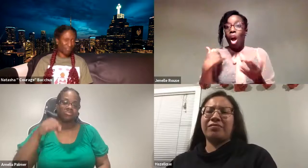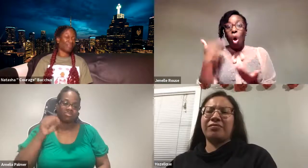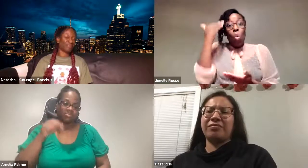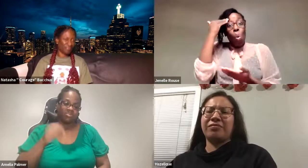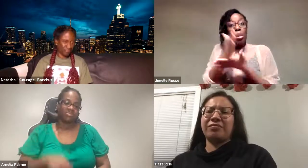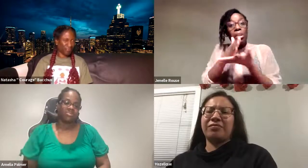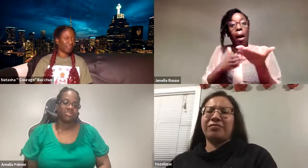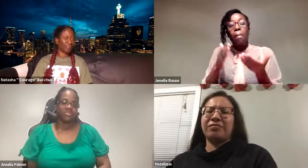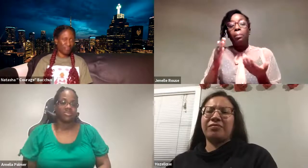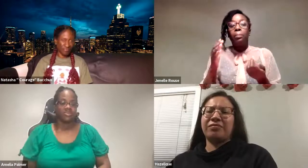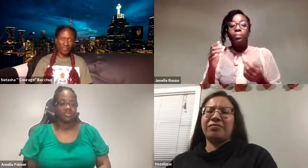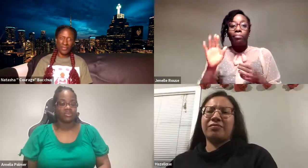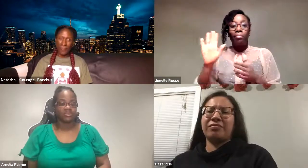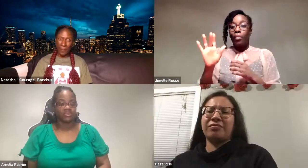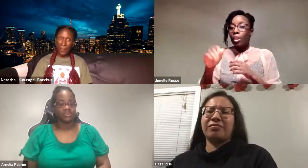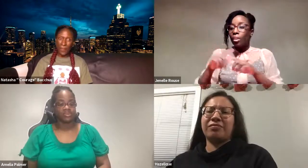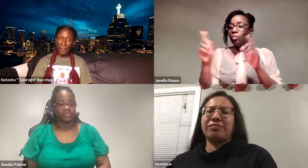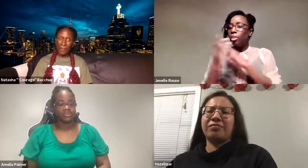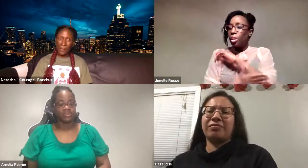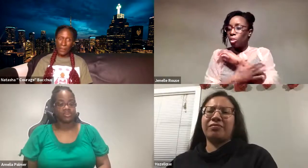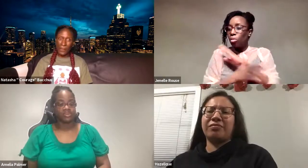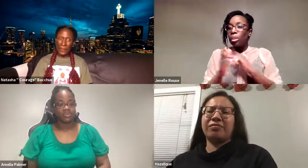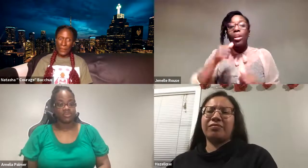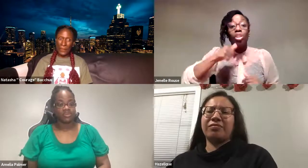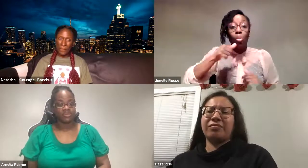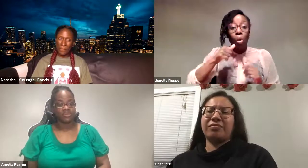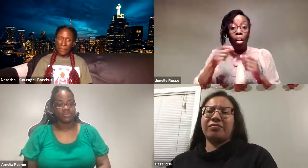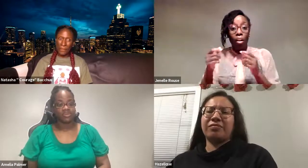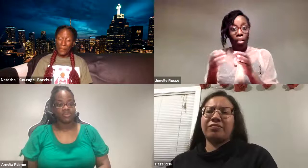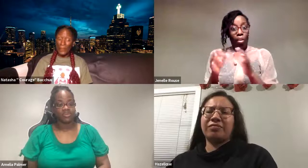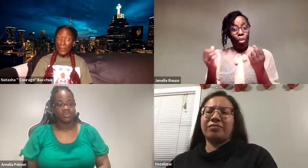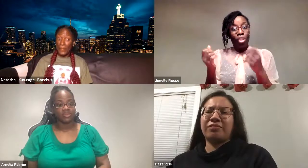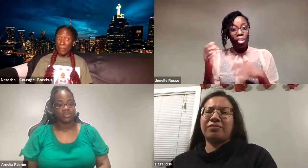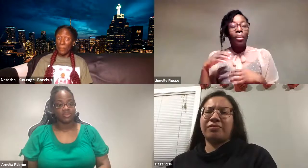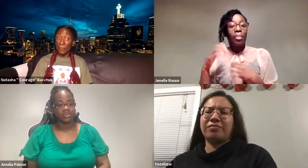learn a language and if they don't use it that language disappears right? so